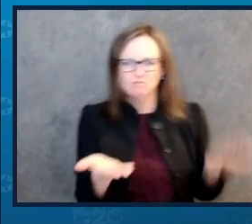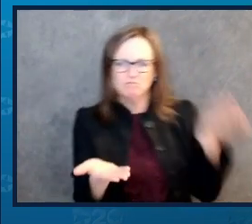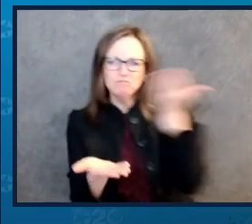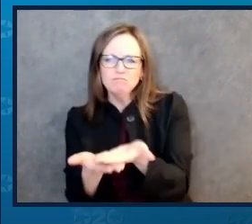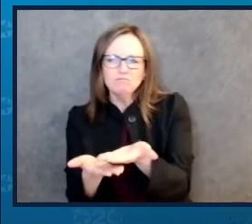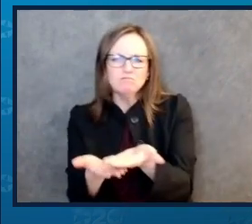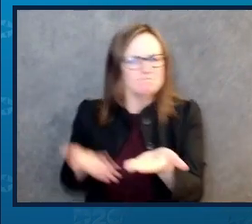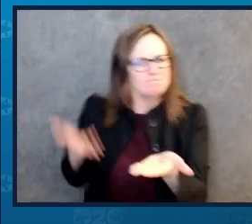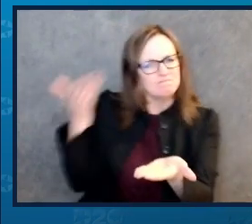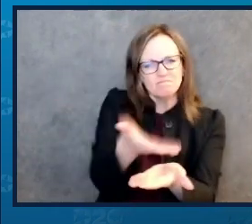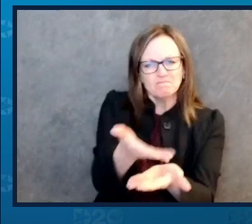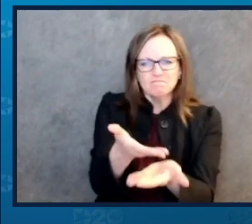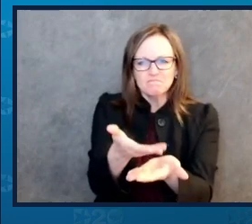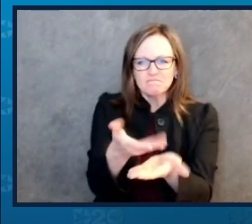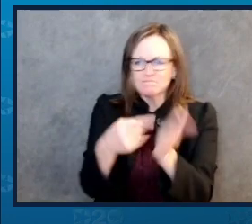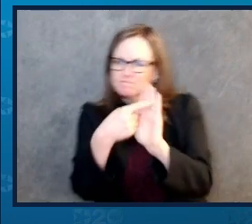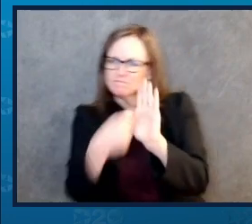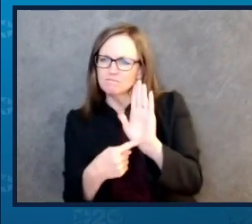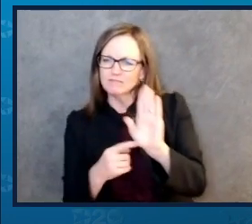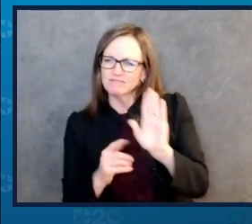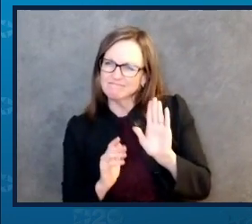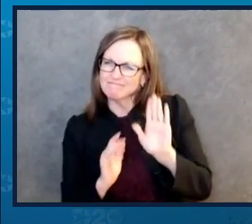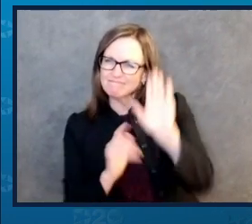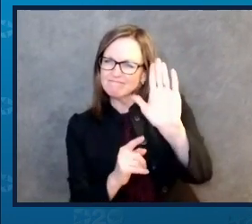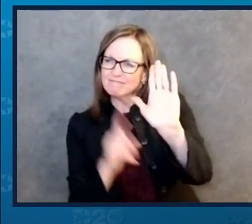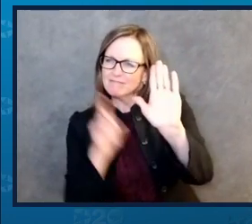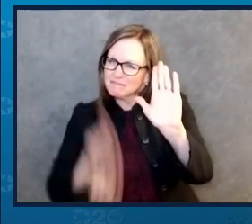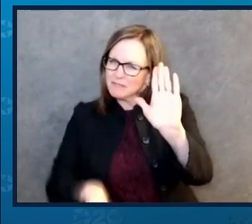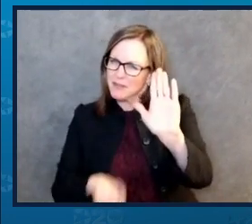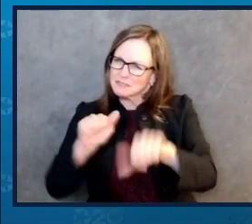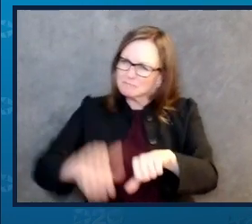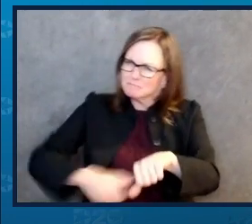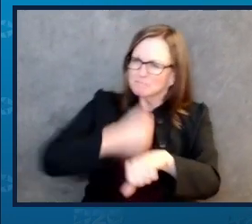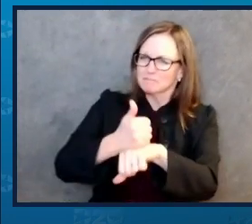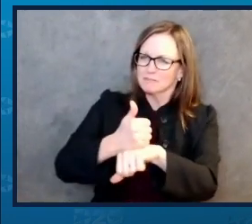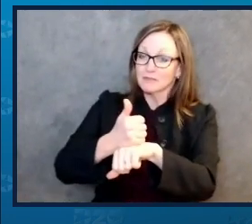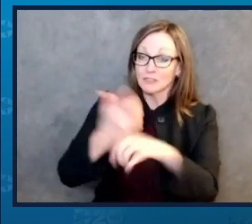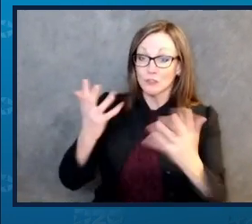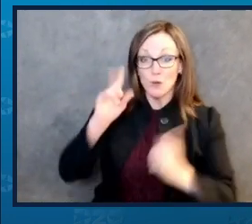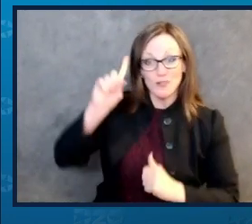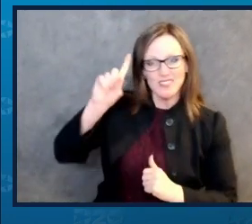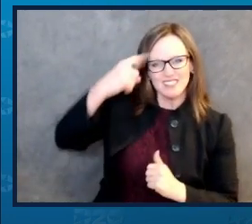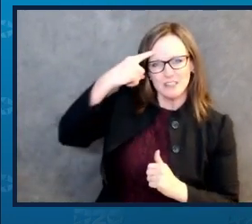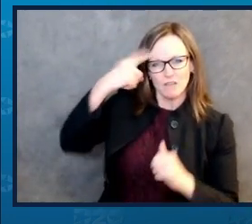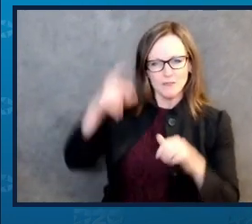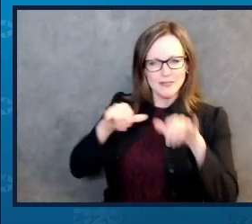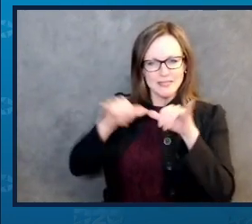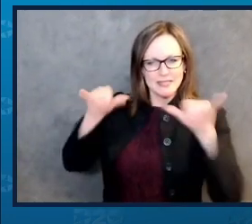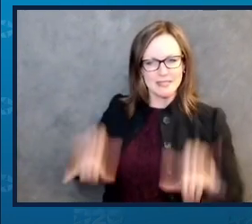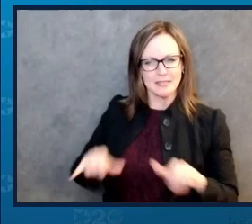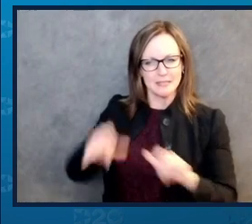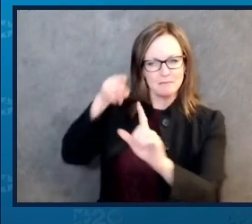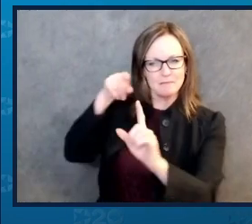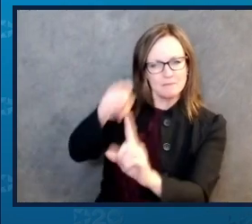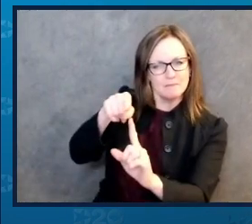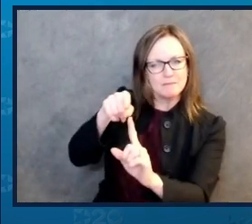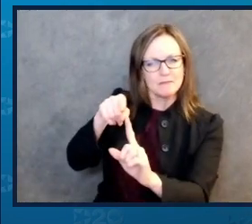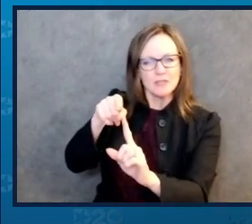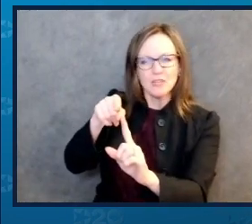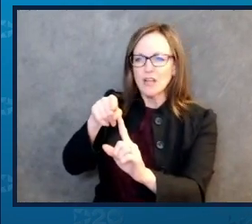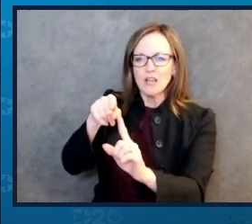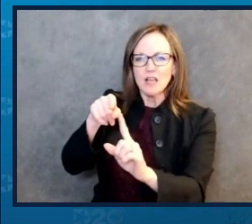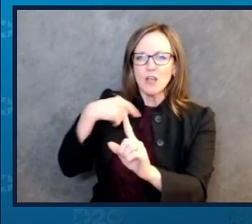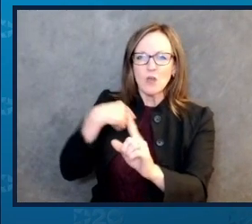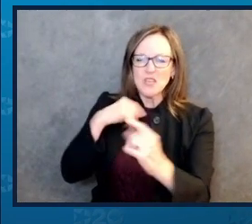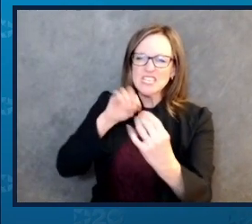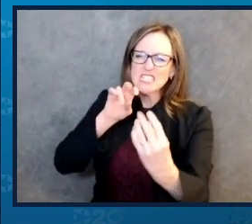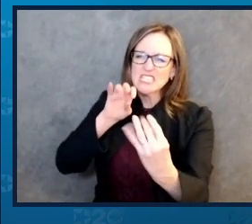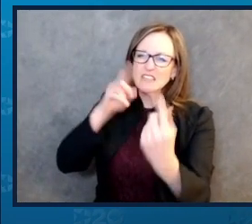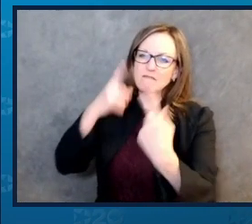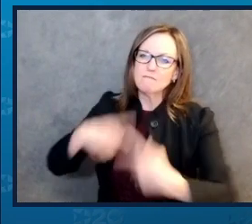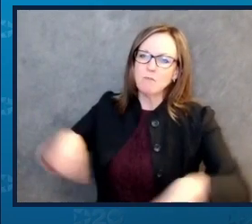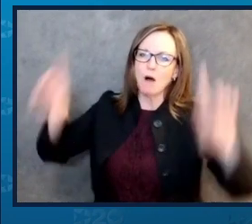THAT FOLLOWED WORKED TO MAKE